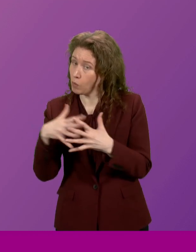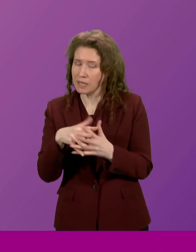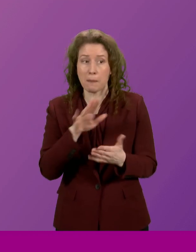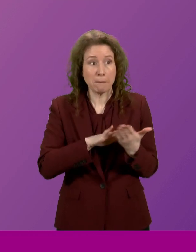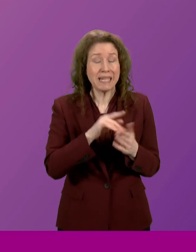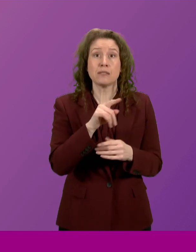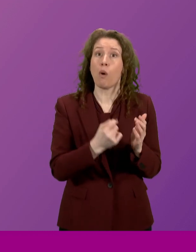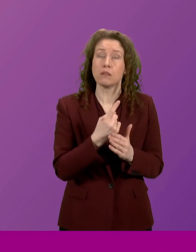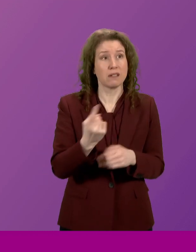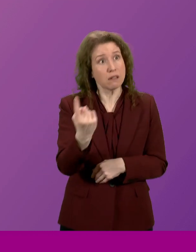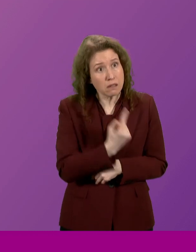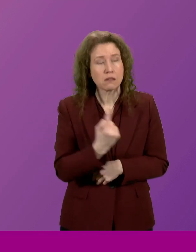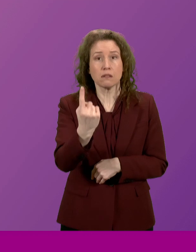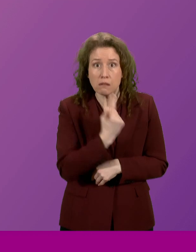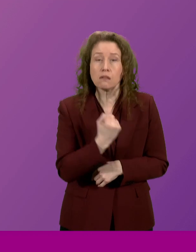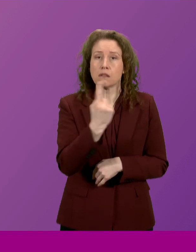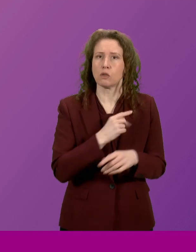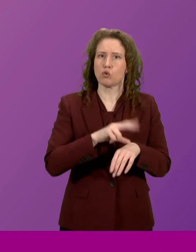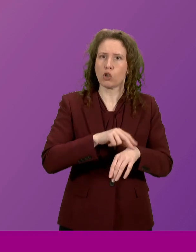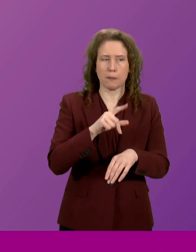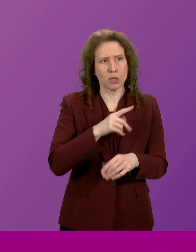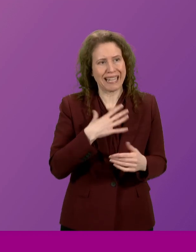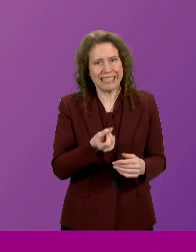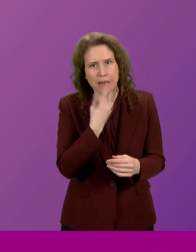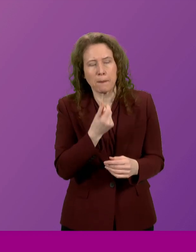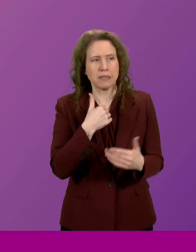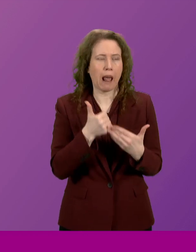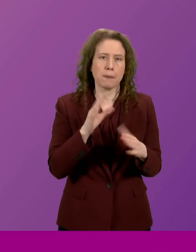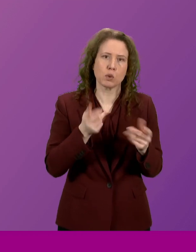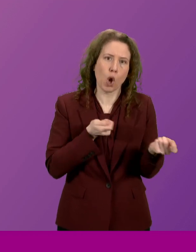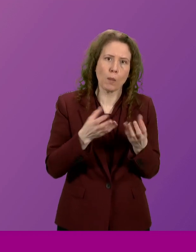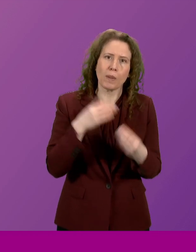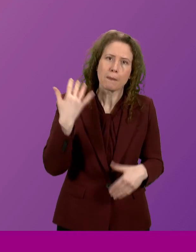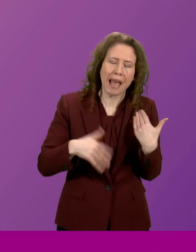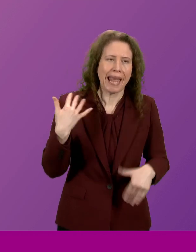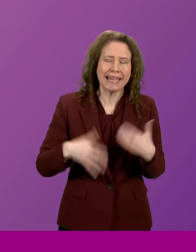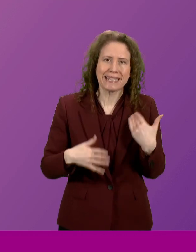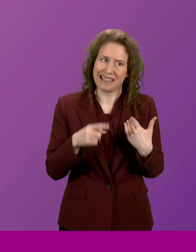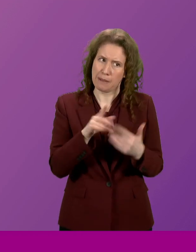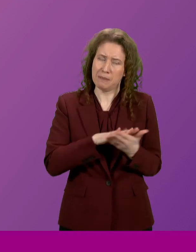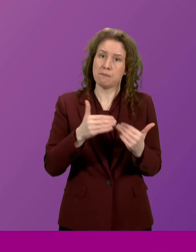GP practice for pain relief, just adding further pressure and demand on our NHS.”